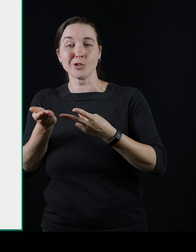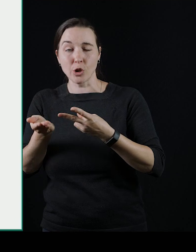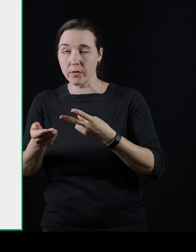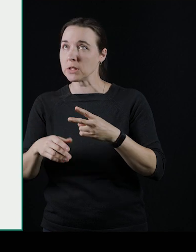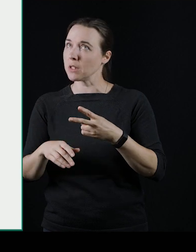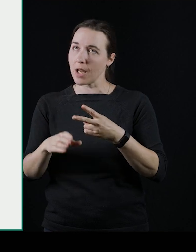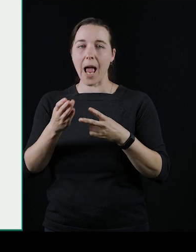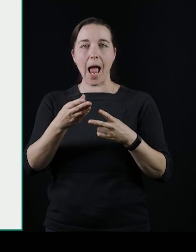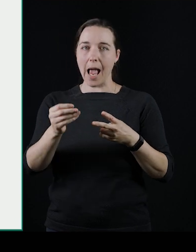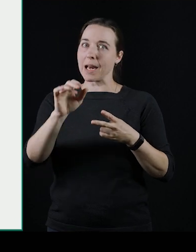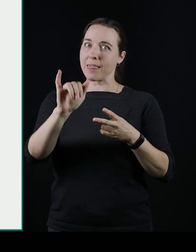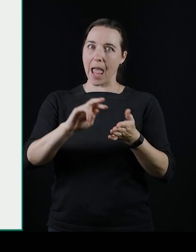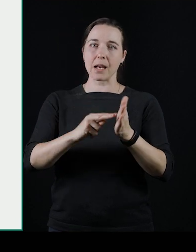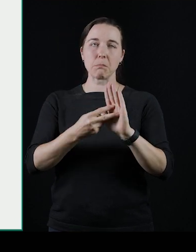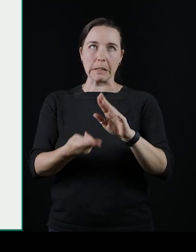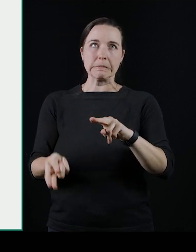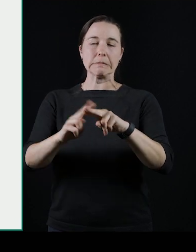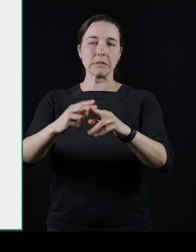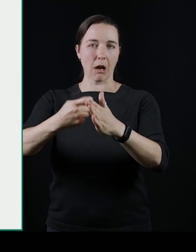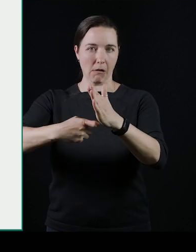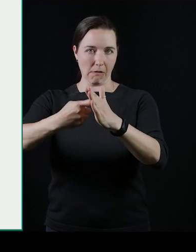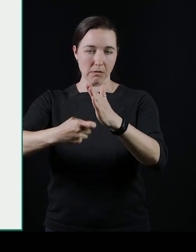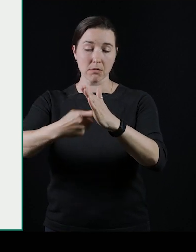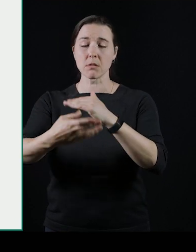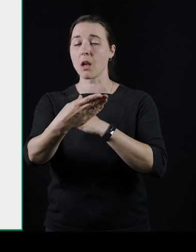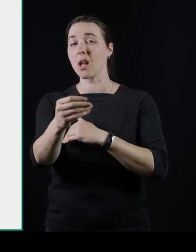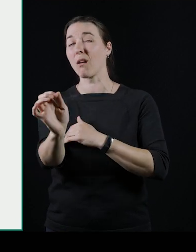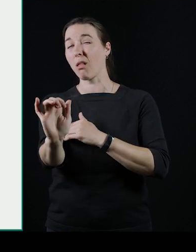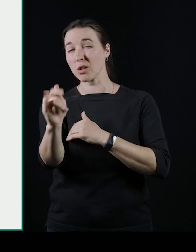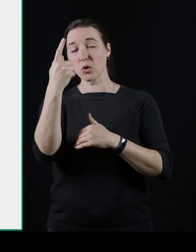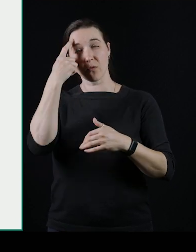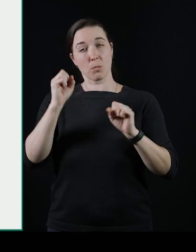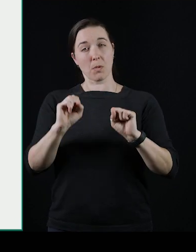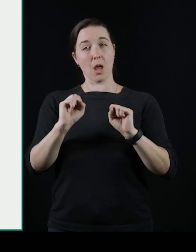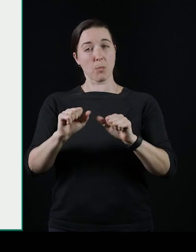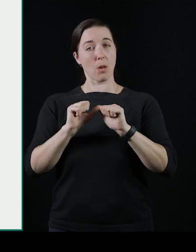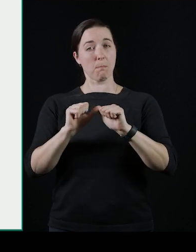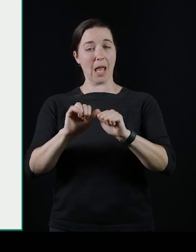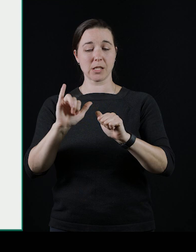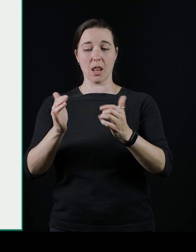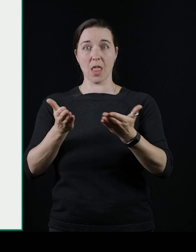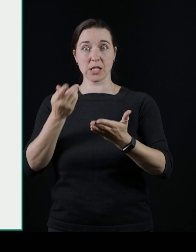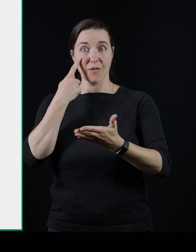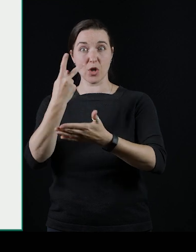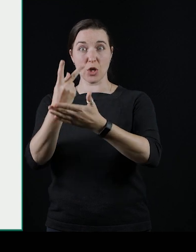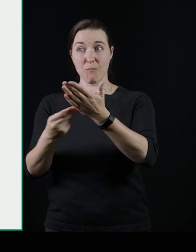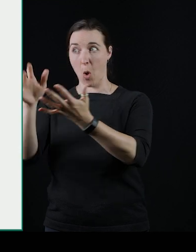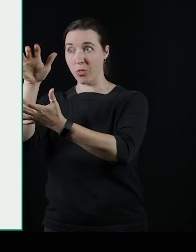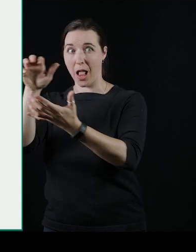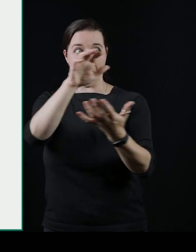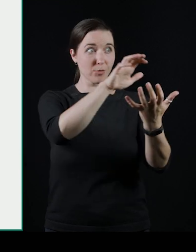and this led to increase costs. And also in order to maintain the services in both clouds and parallel